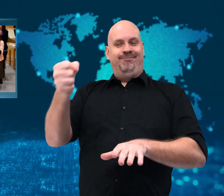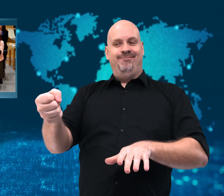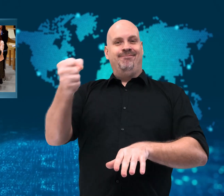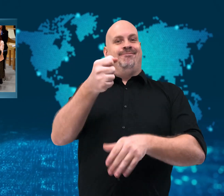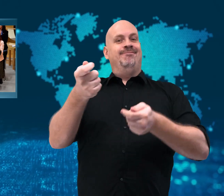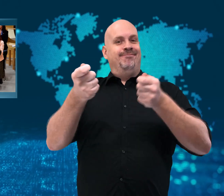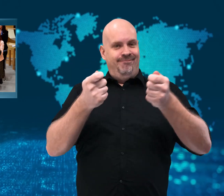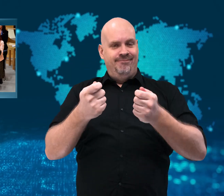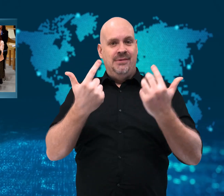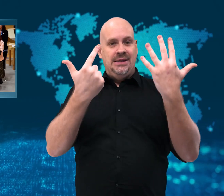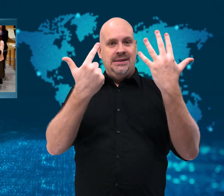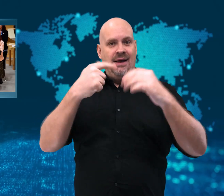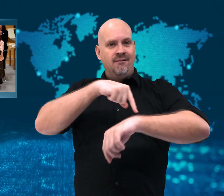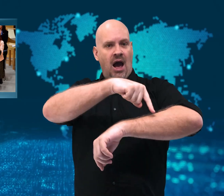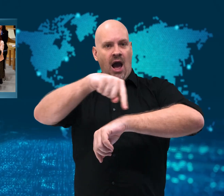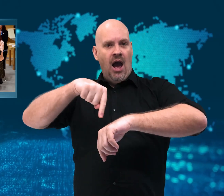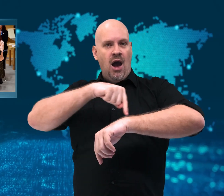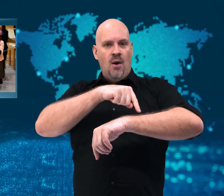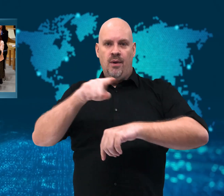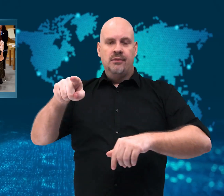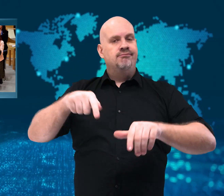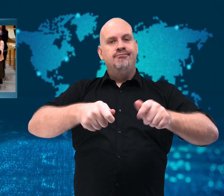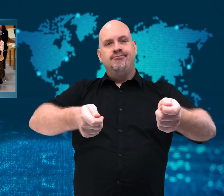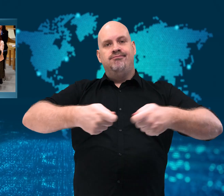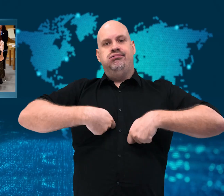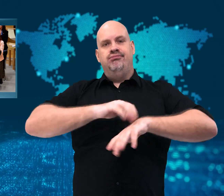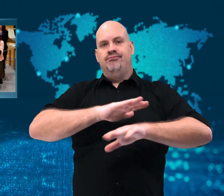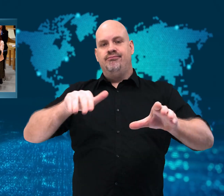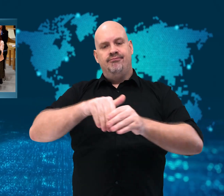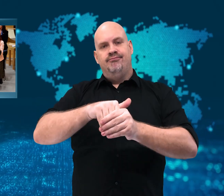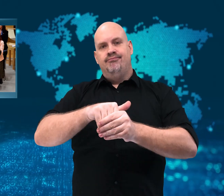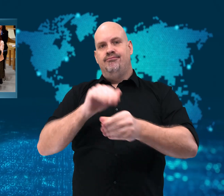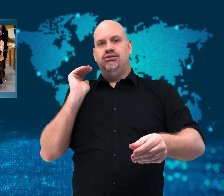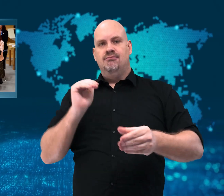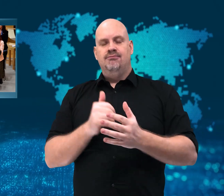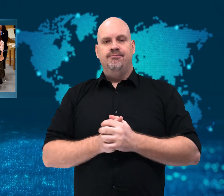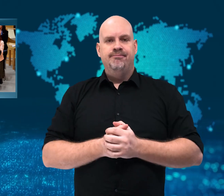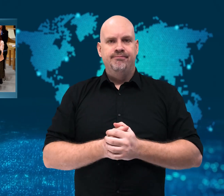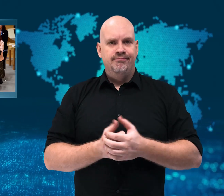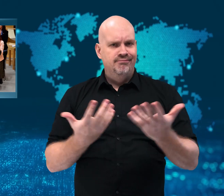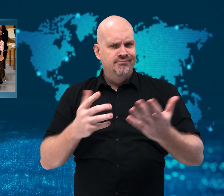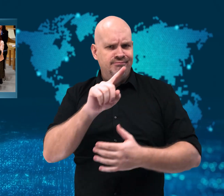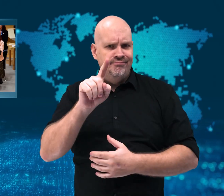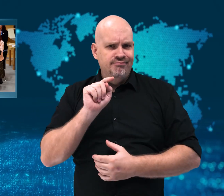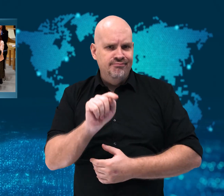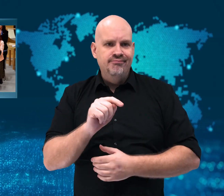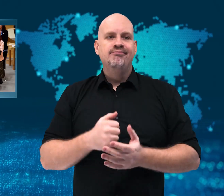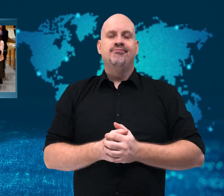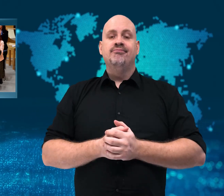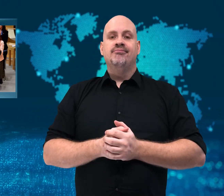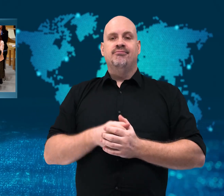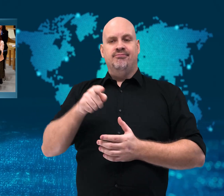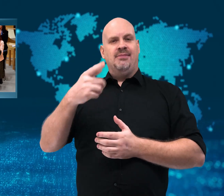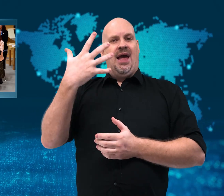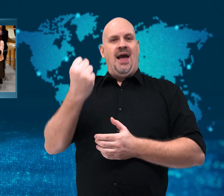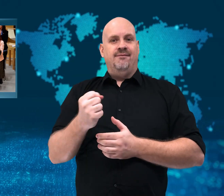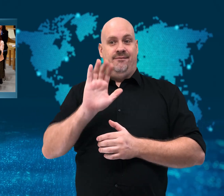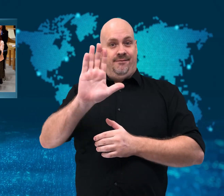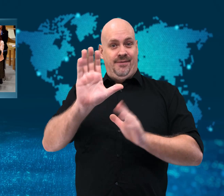their two-party coalition with the Social Democratic Party as they